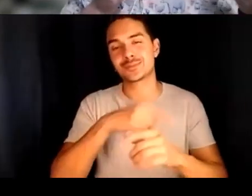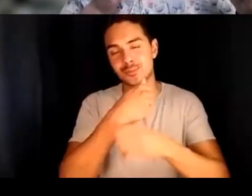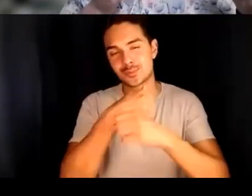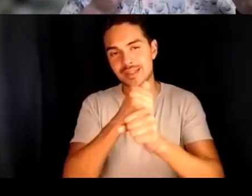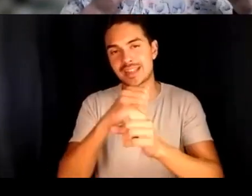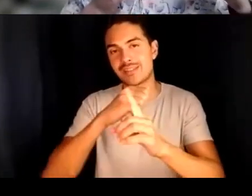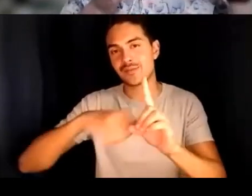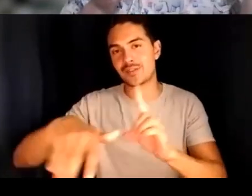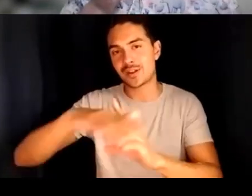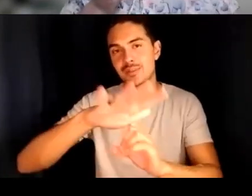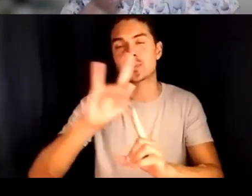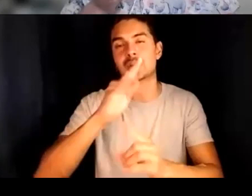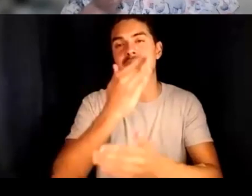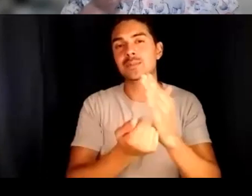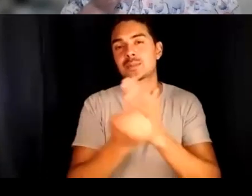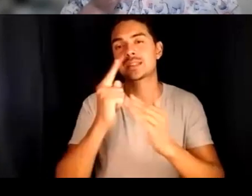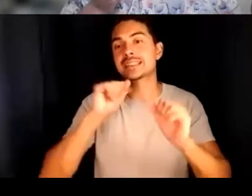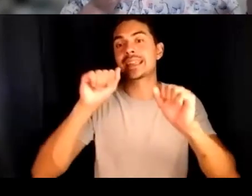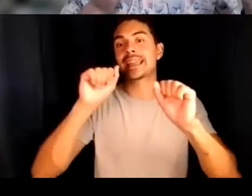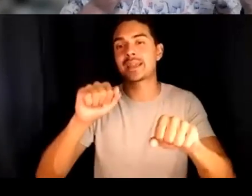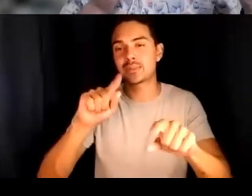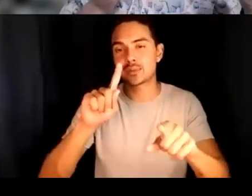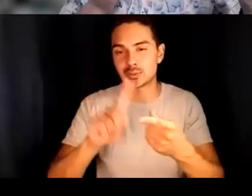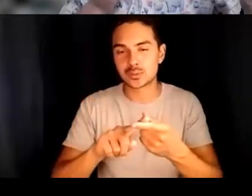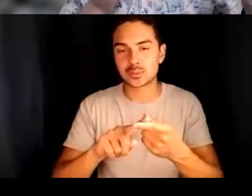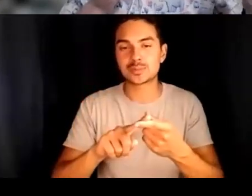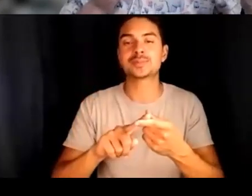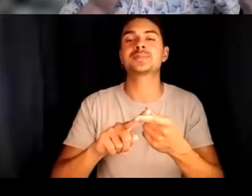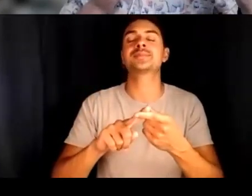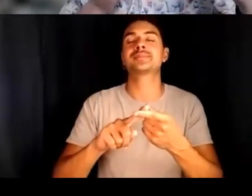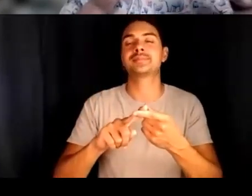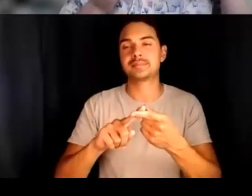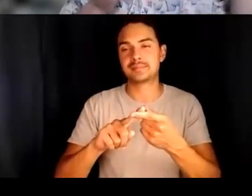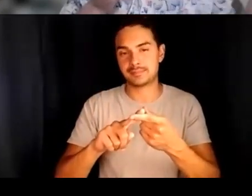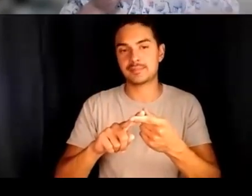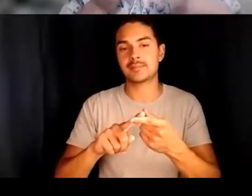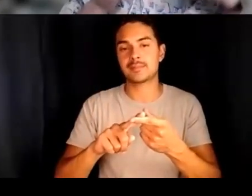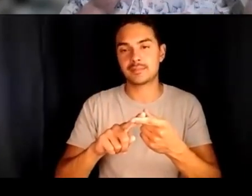where somebody is able to do some of the coping mechanisms